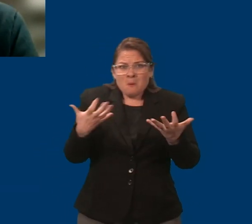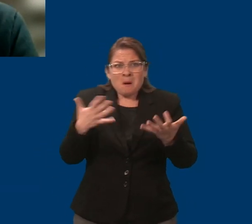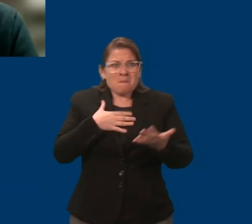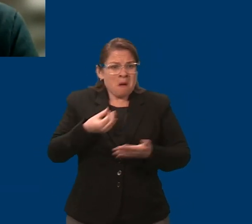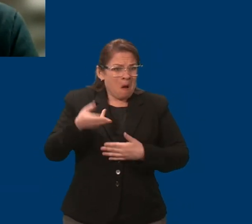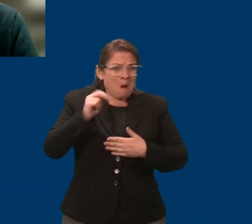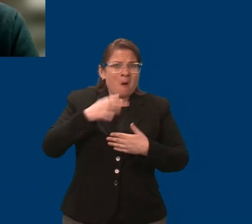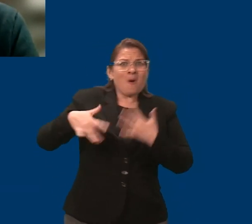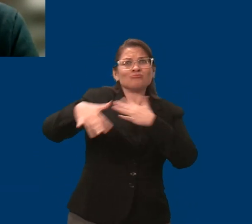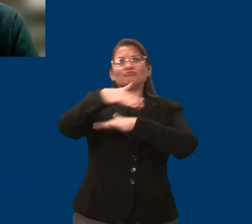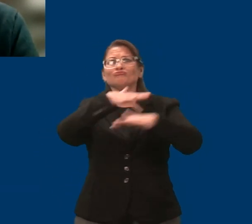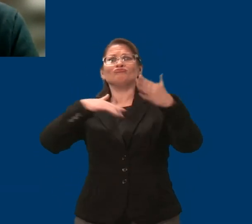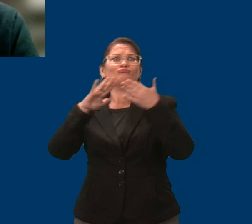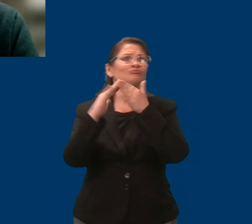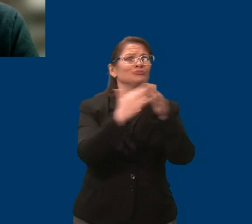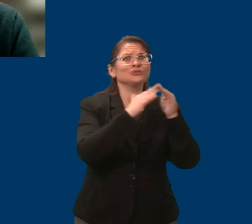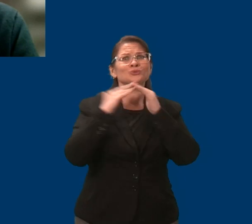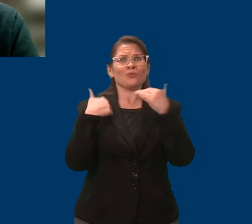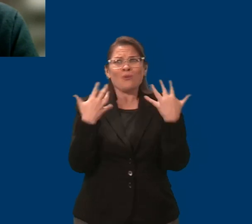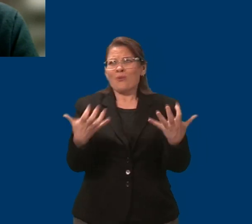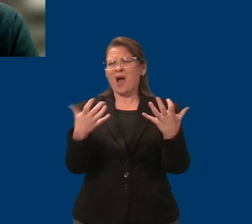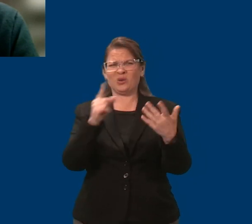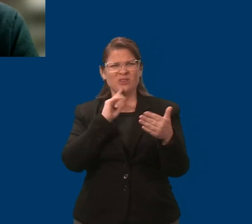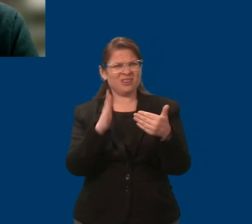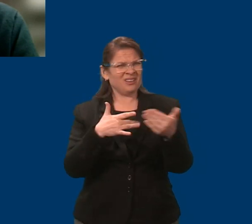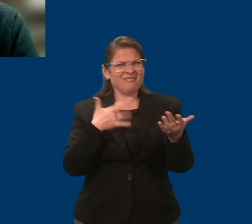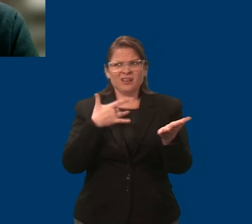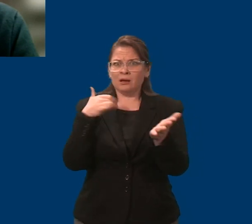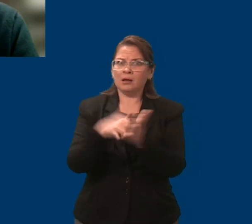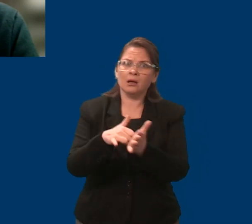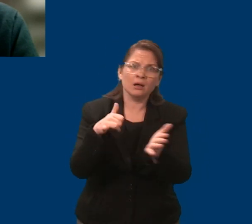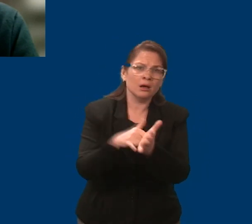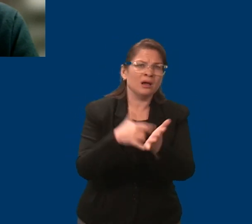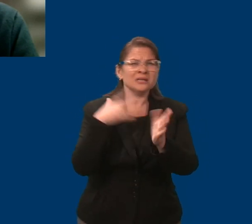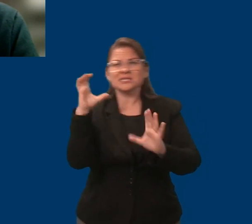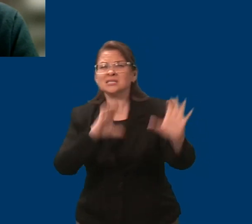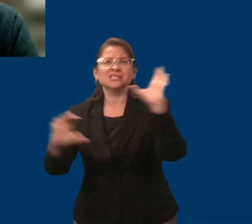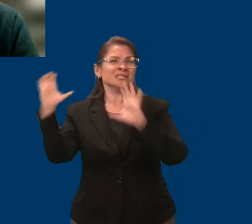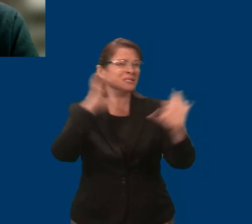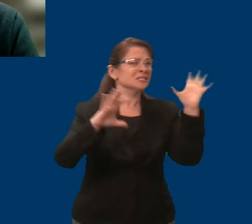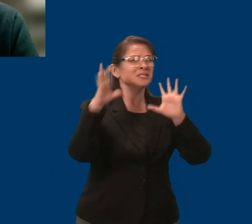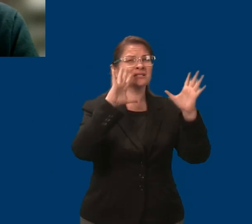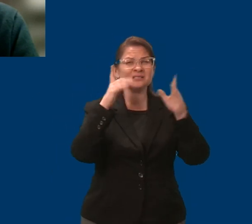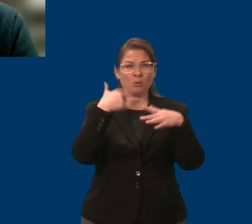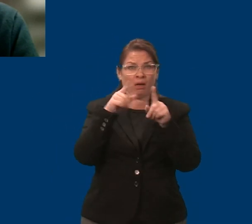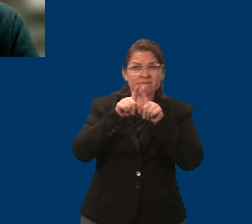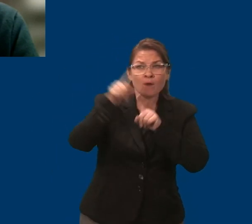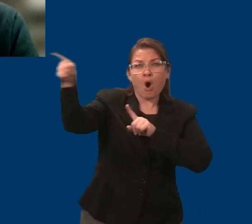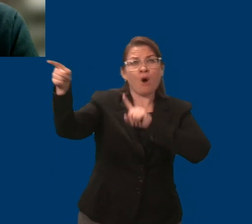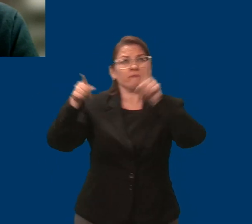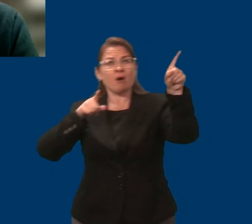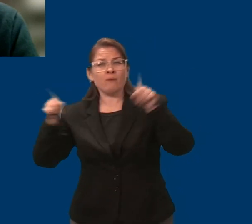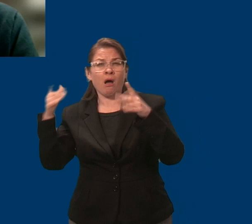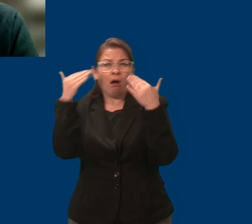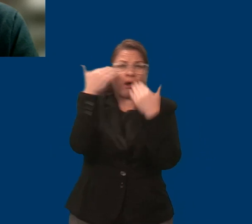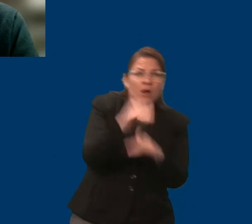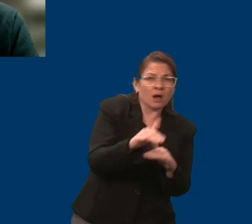and I think lead people to have no choice but to live in more restrictive, costly settings, like group homes.